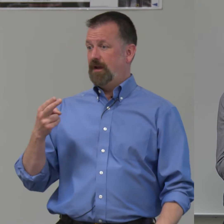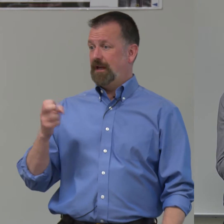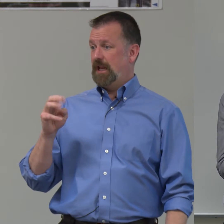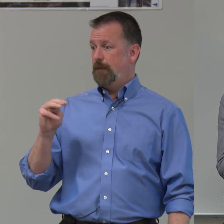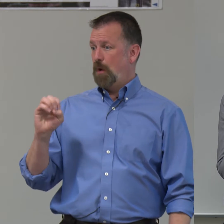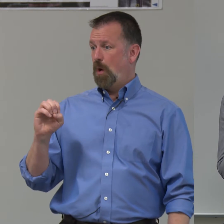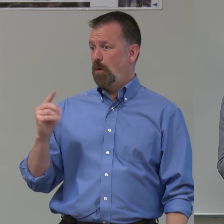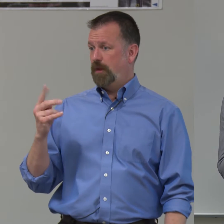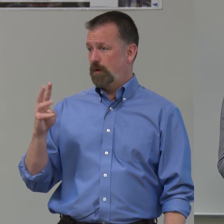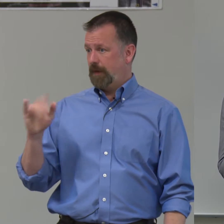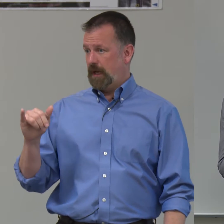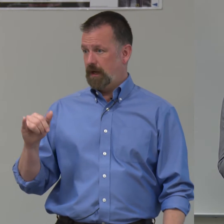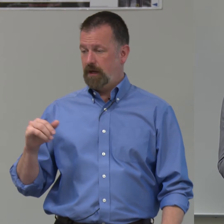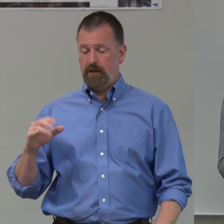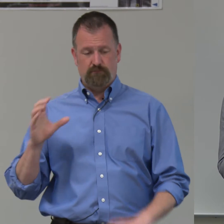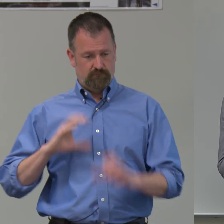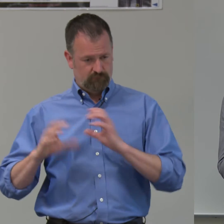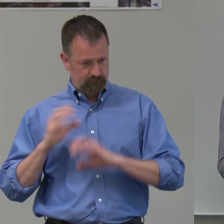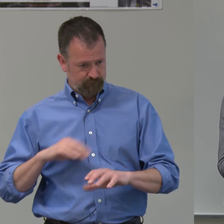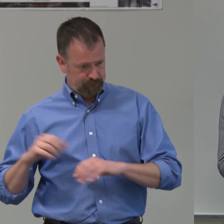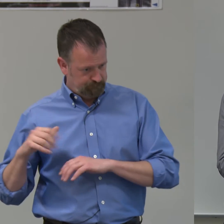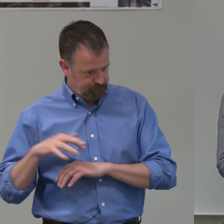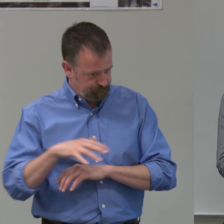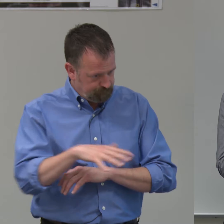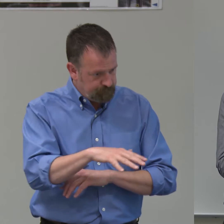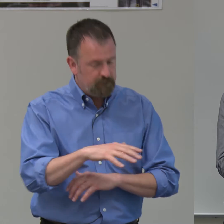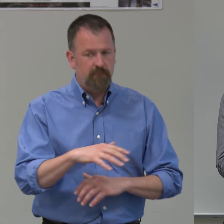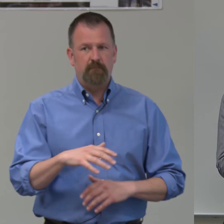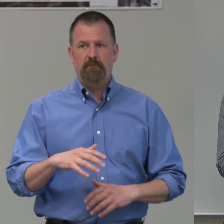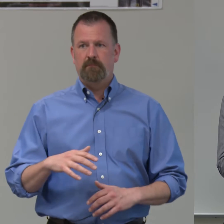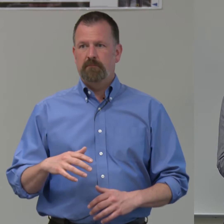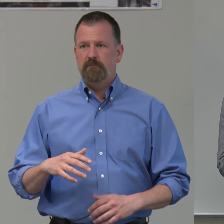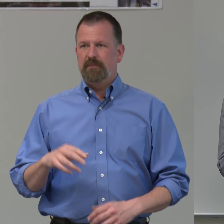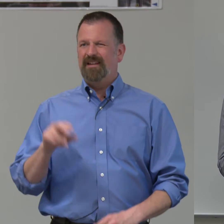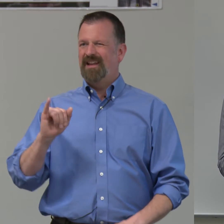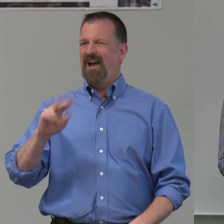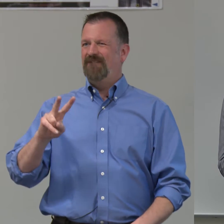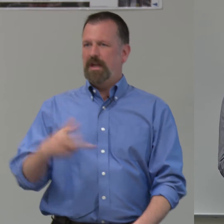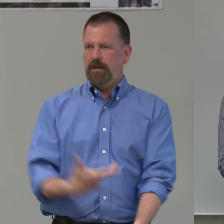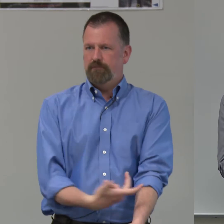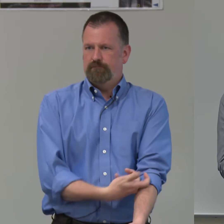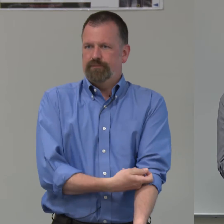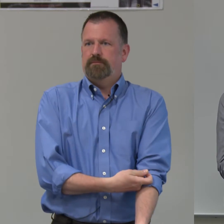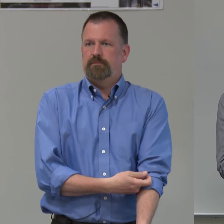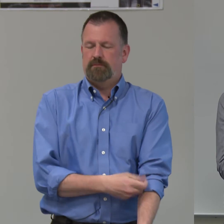which is one of the major modalities, those treatments are given intravenously,